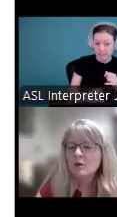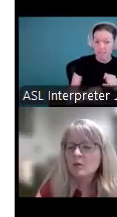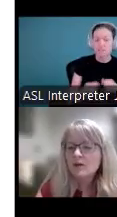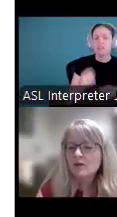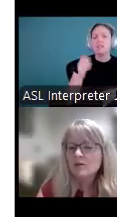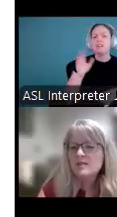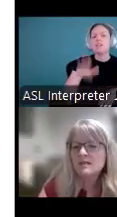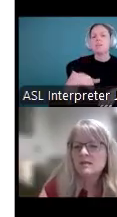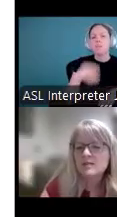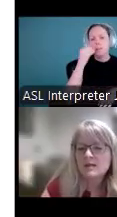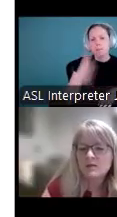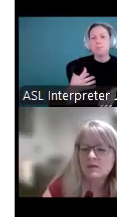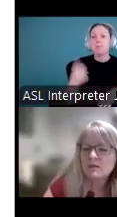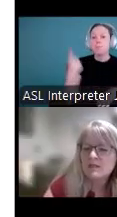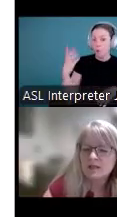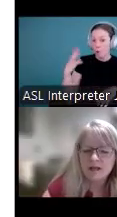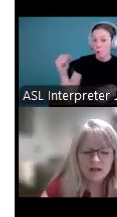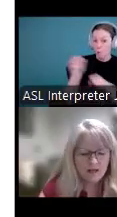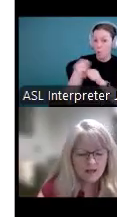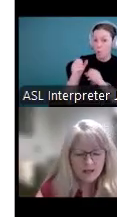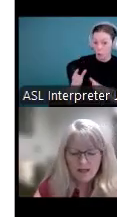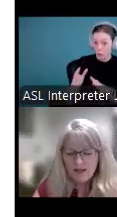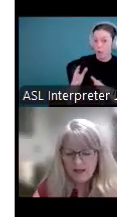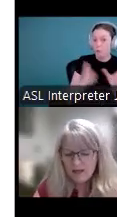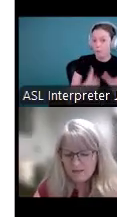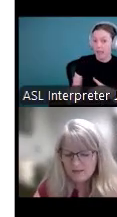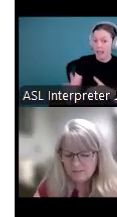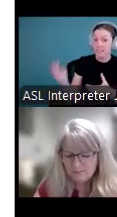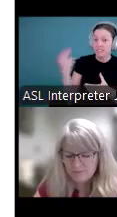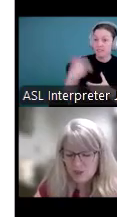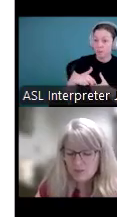coworker who was going to present with me today, and she